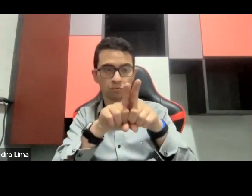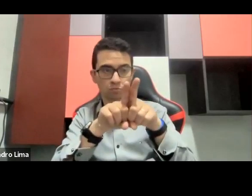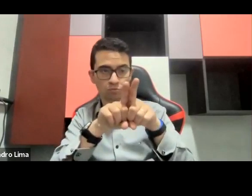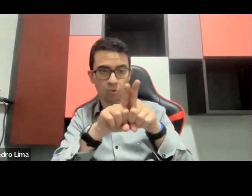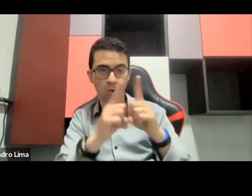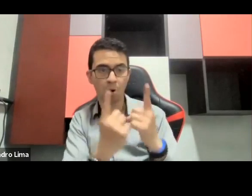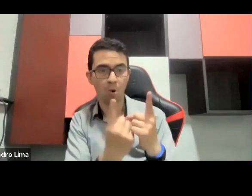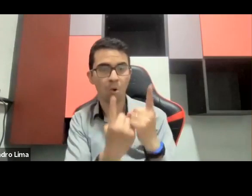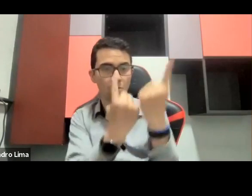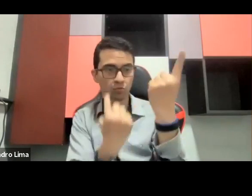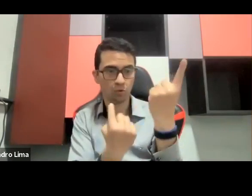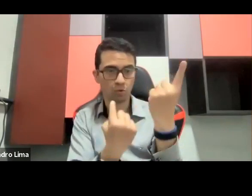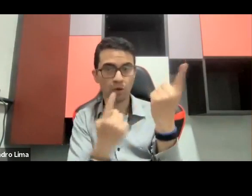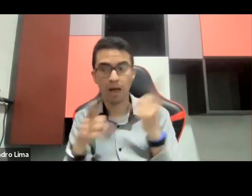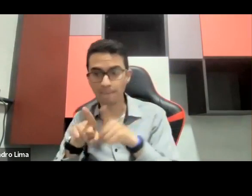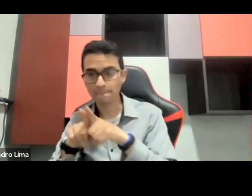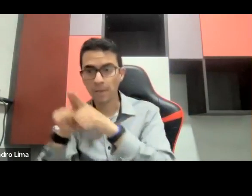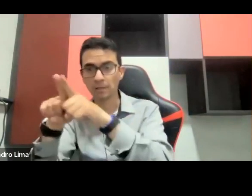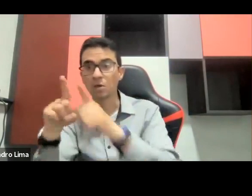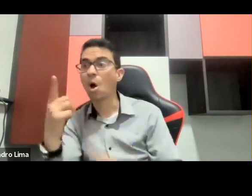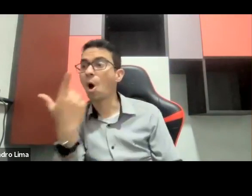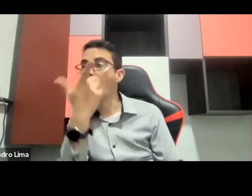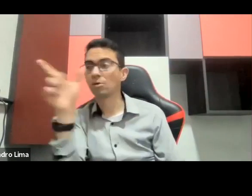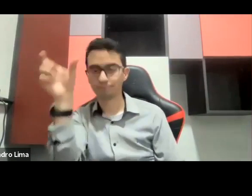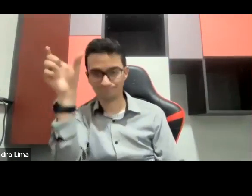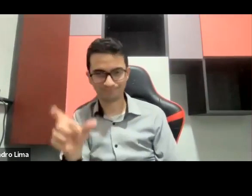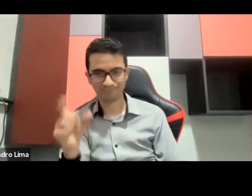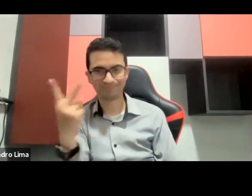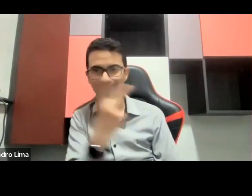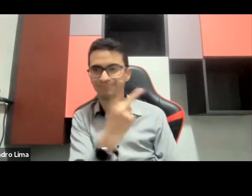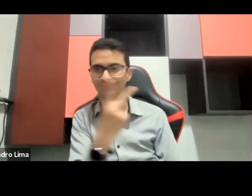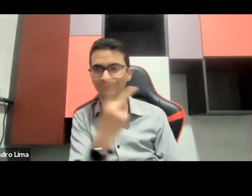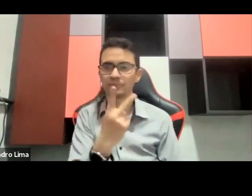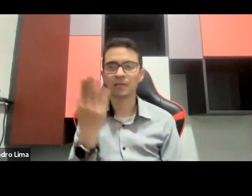ever partner in the paper deliberate, there were a couple of examples of.